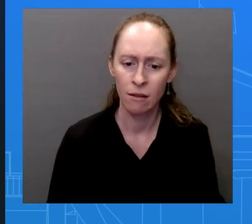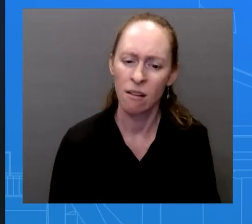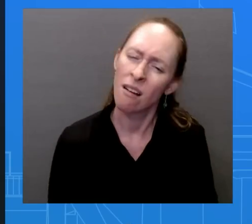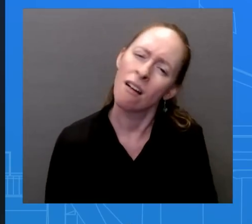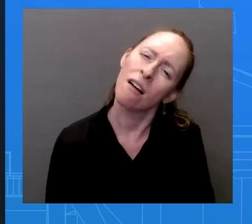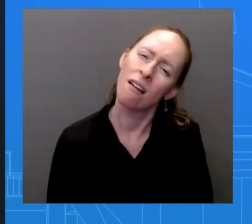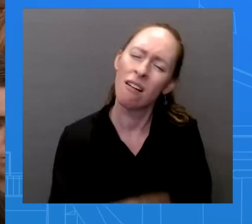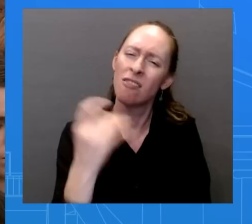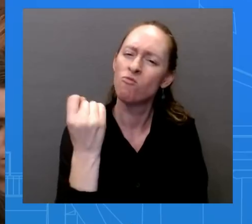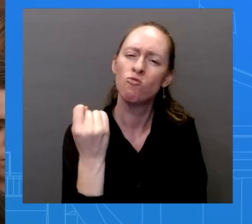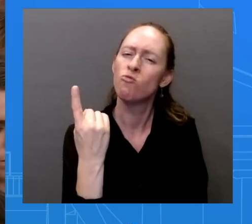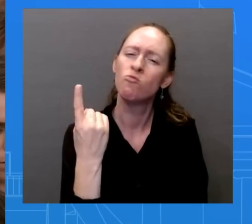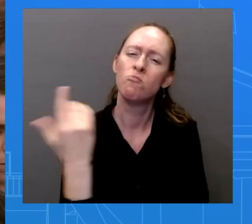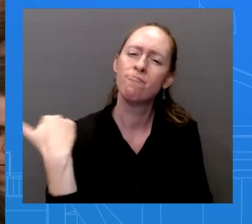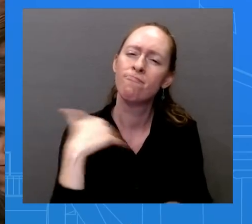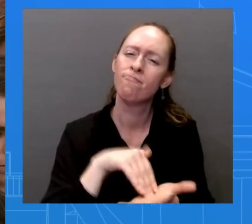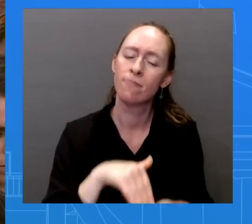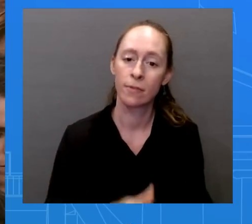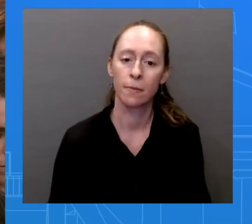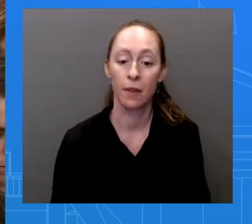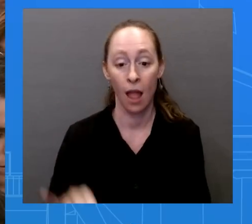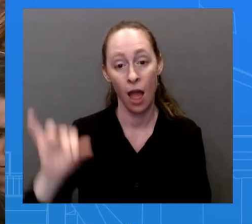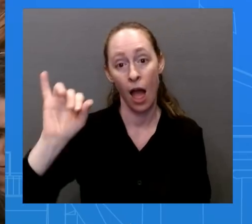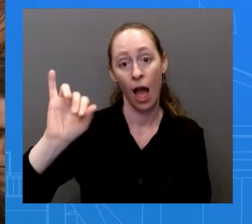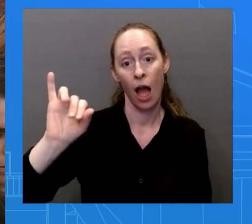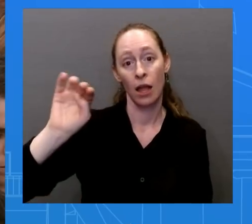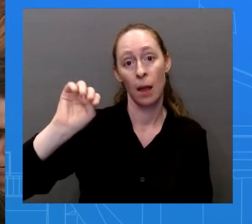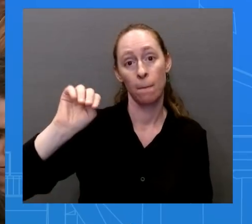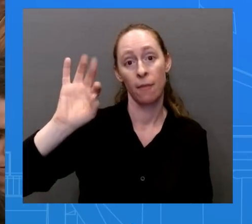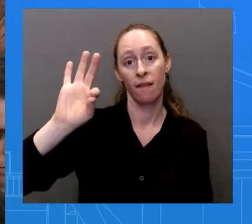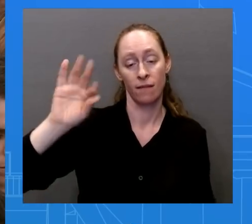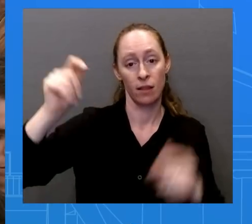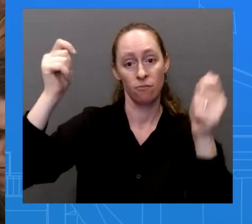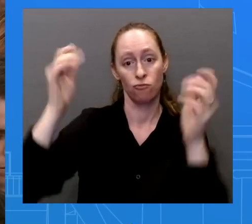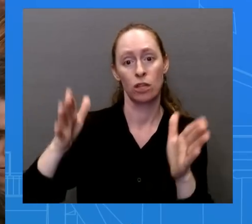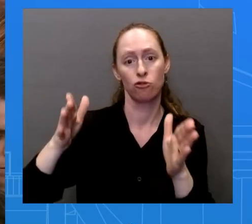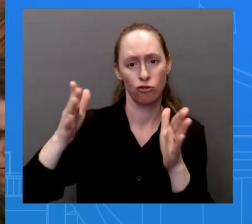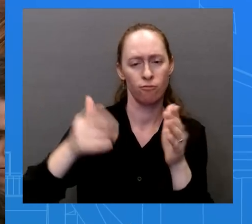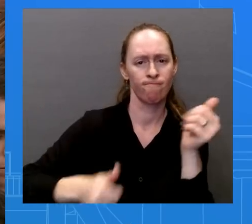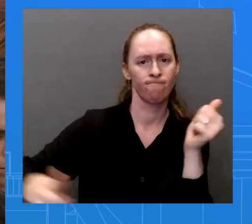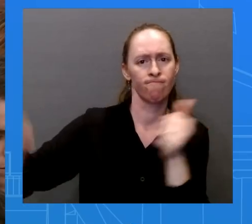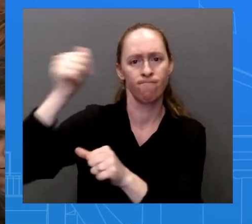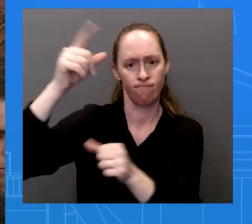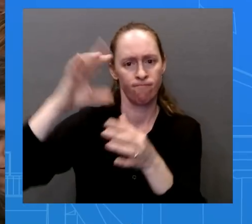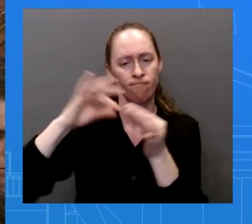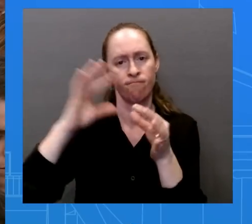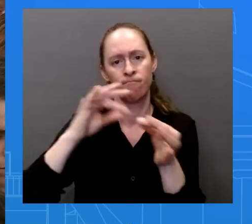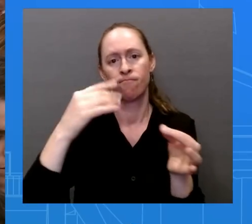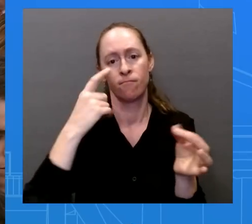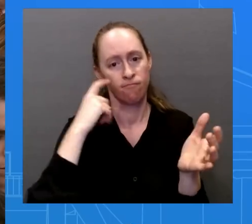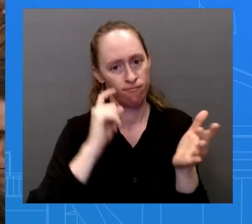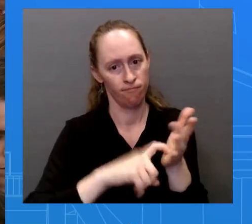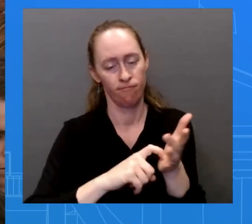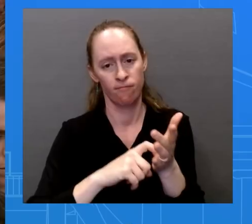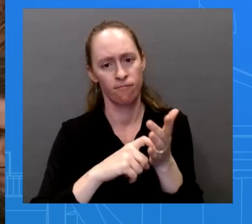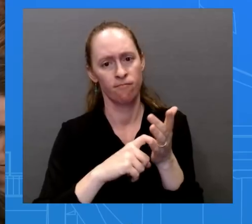Ms. Jean-Pierre: Yeah. The Press: The IMF Director of Research, with their report -- their global report came out. He said that the three largest economies in the world -- the U.S., China, and the eurozone -- Ms. Jean-Pierre: Oh, I see what you're saying.